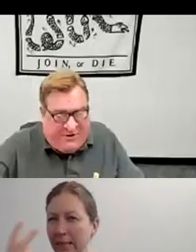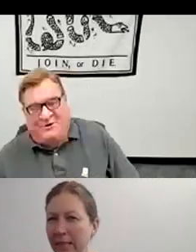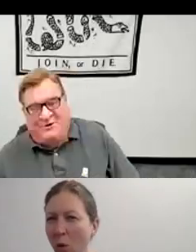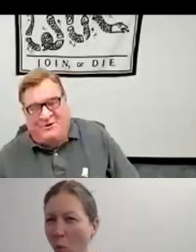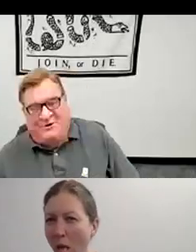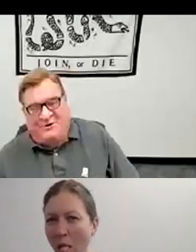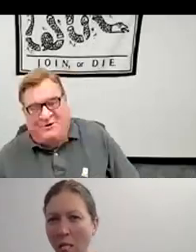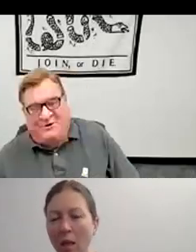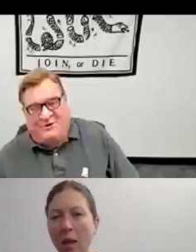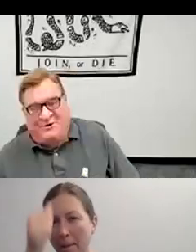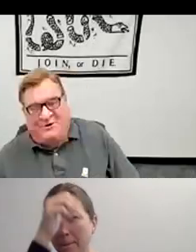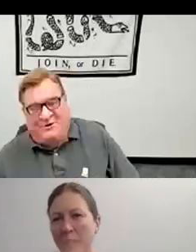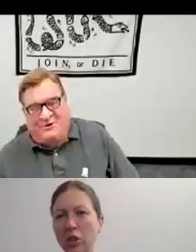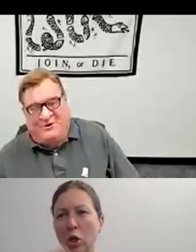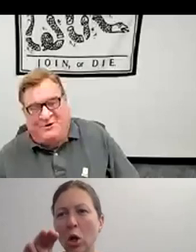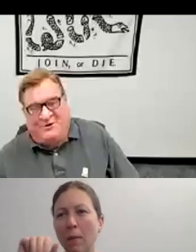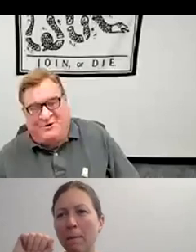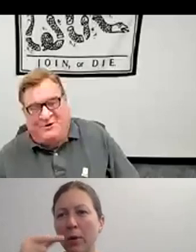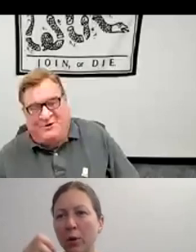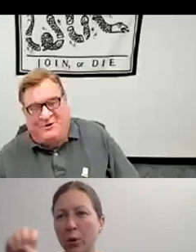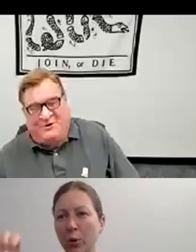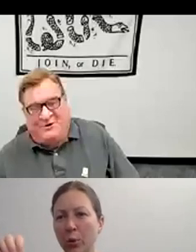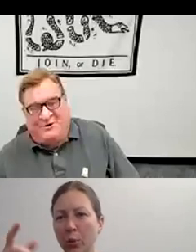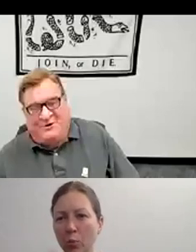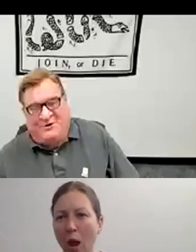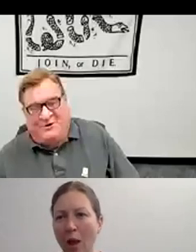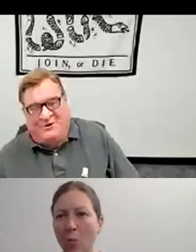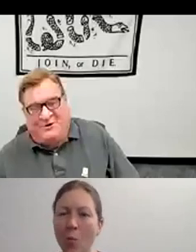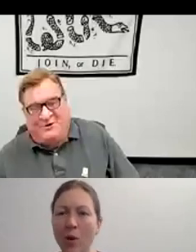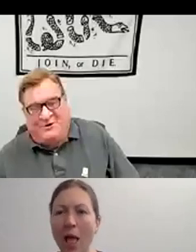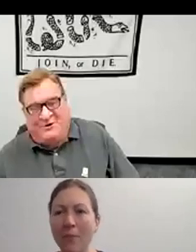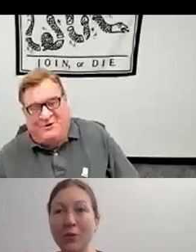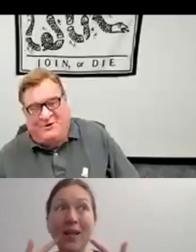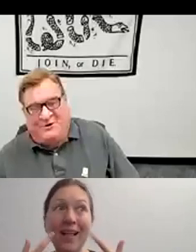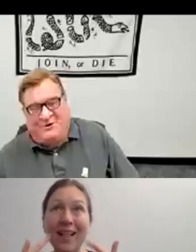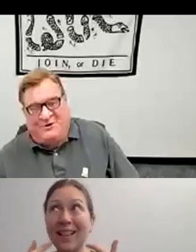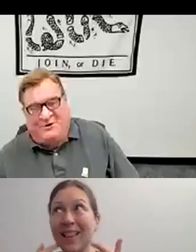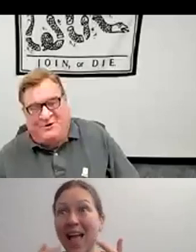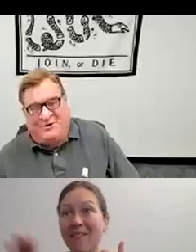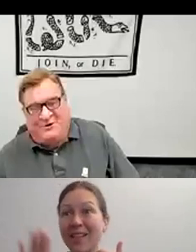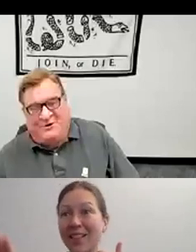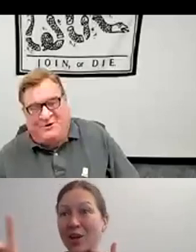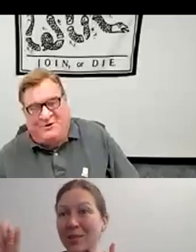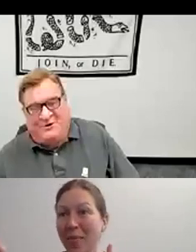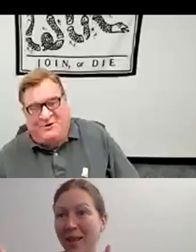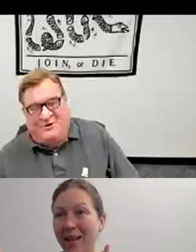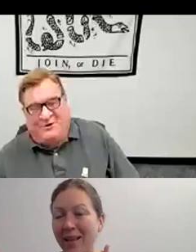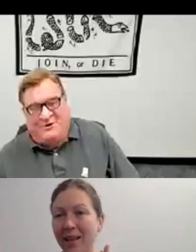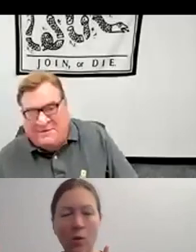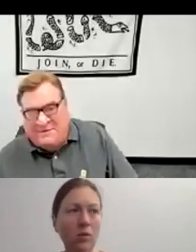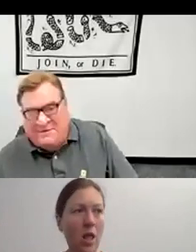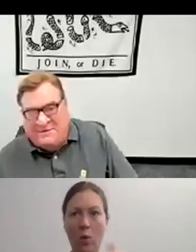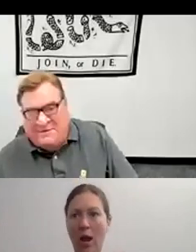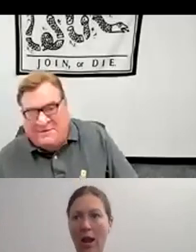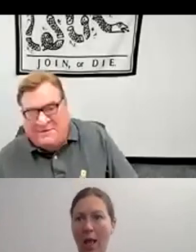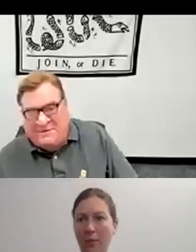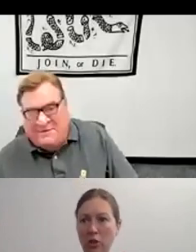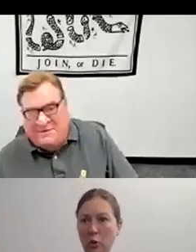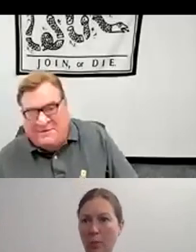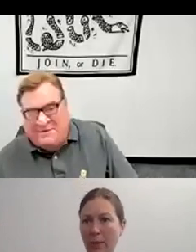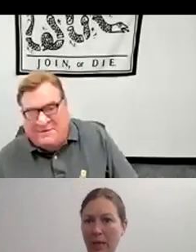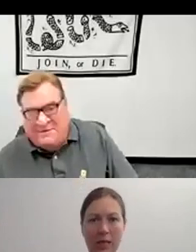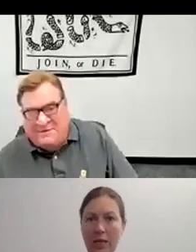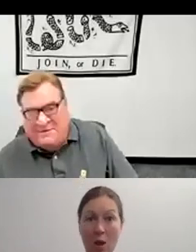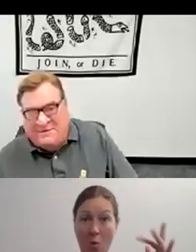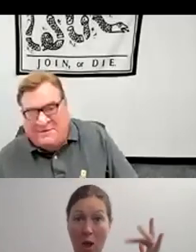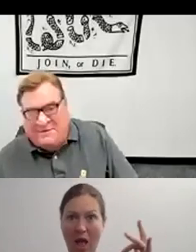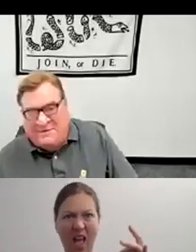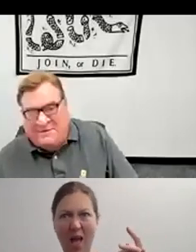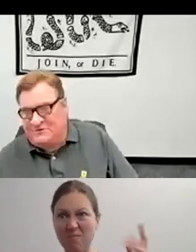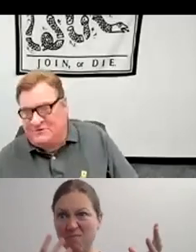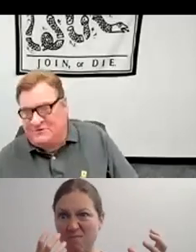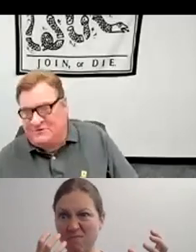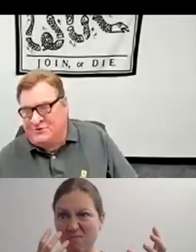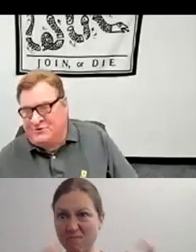IT'S USUALLY SOMEBODY WHO HAS A DISABILITY, A PHYSICAL DISABILITY OR DEFORMITY LIKE CAPTAIN